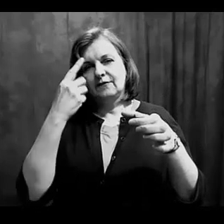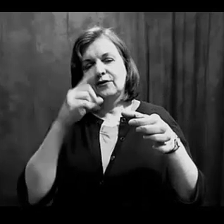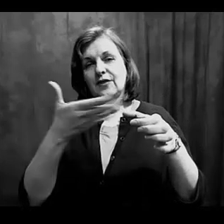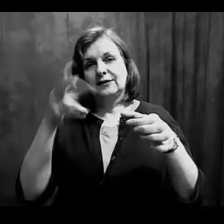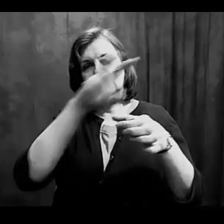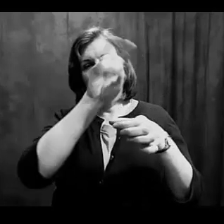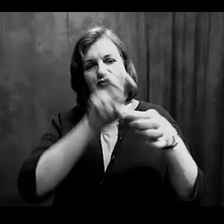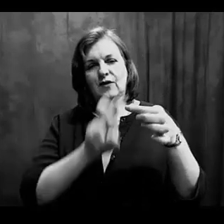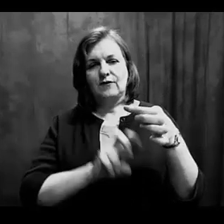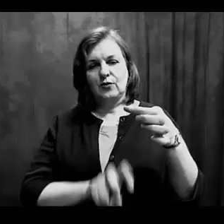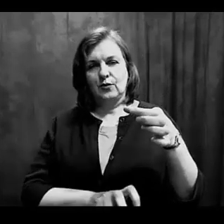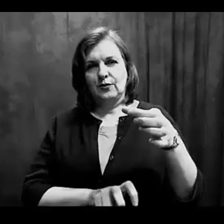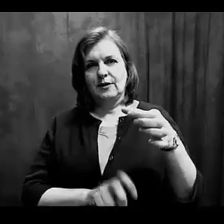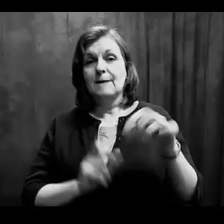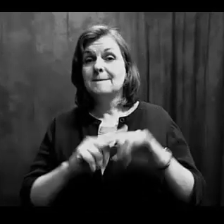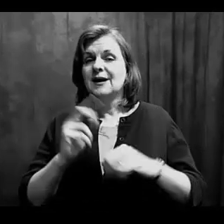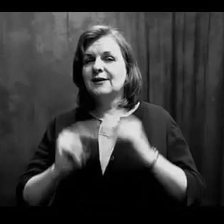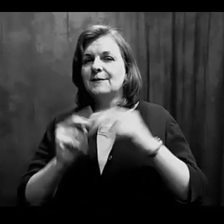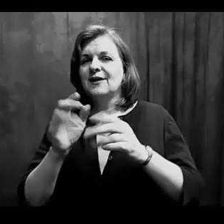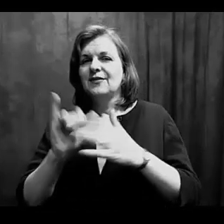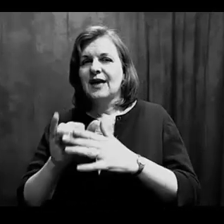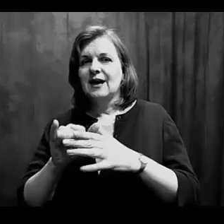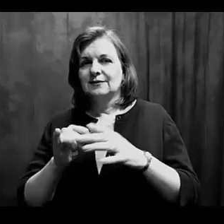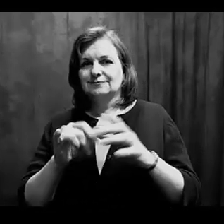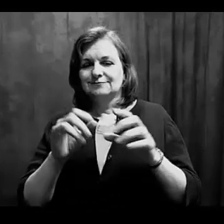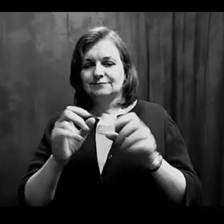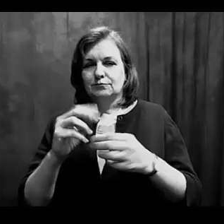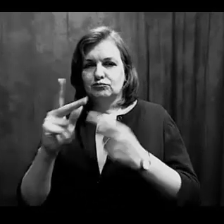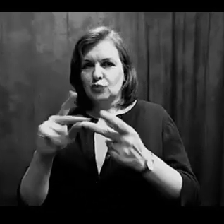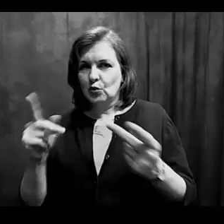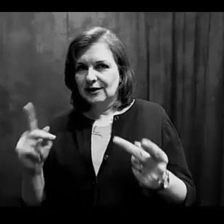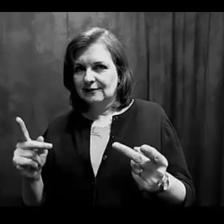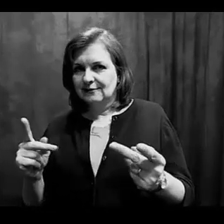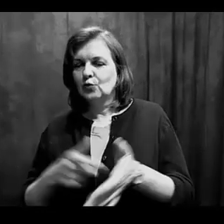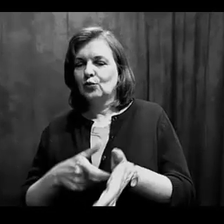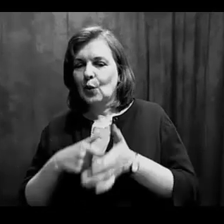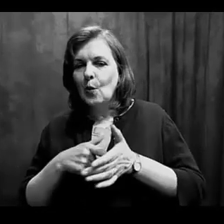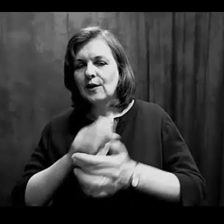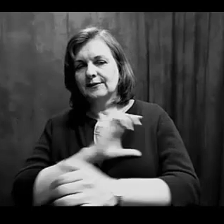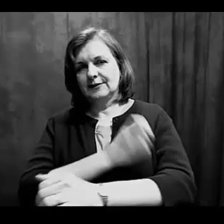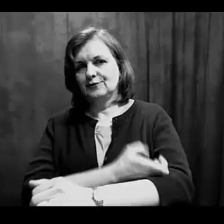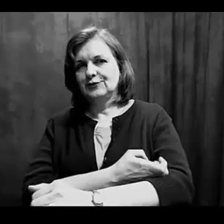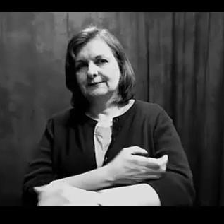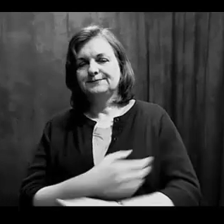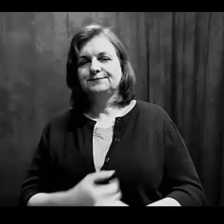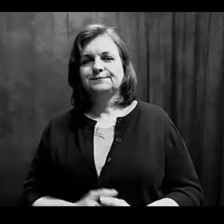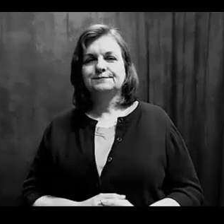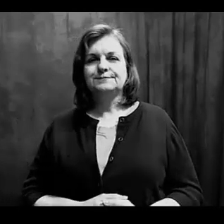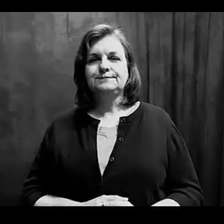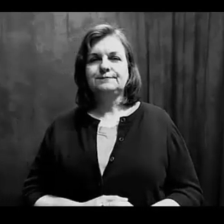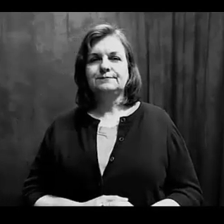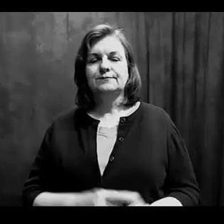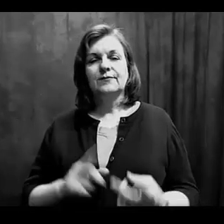to actually build these things is going to cost us a lot of energy the other type of